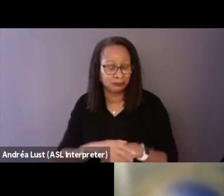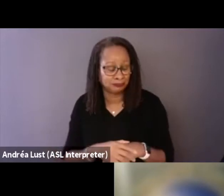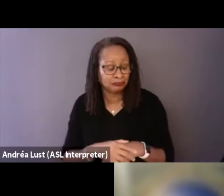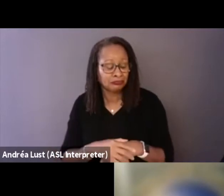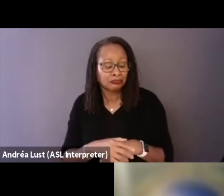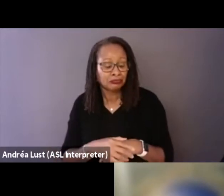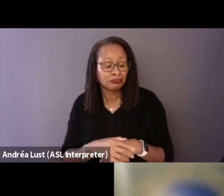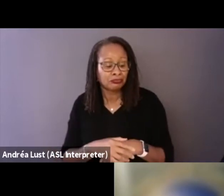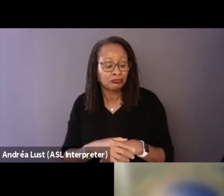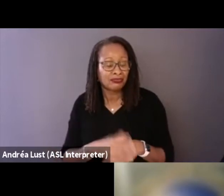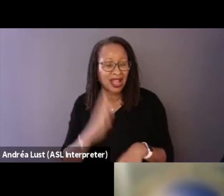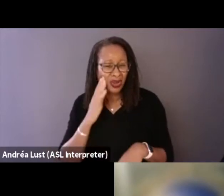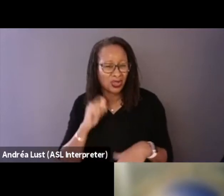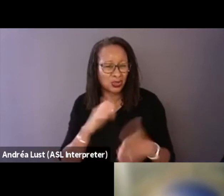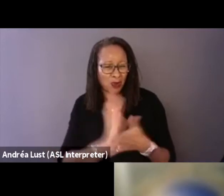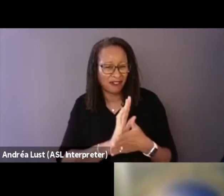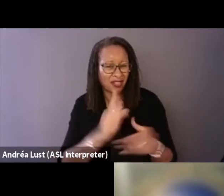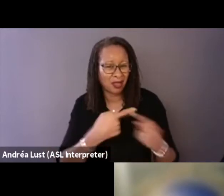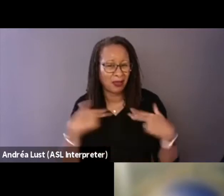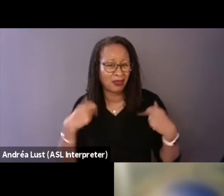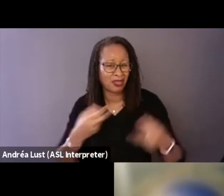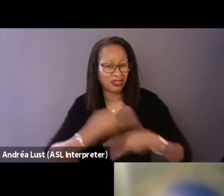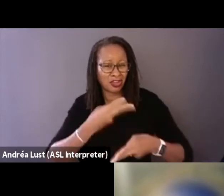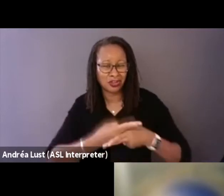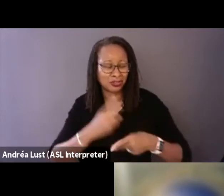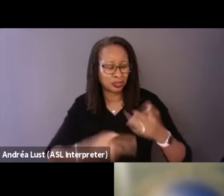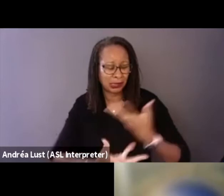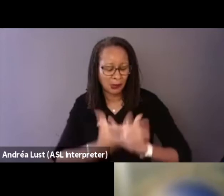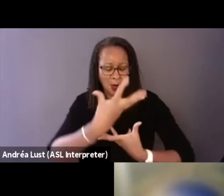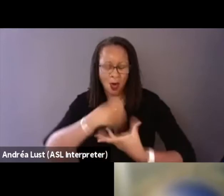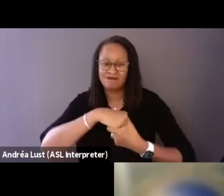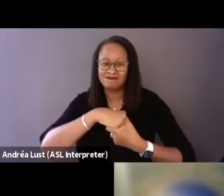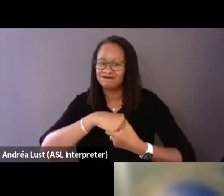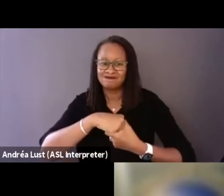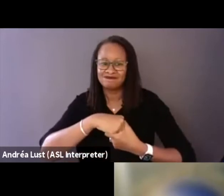that this one film about healthcare couldn't really tell the whole story.